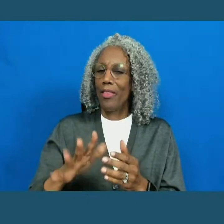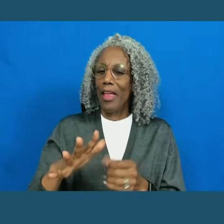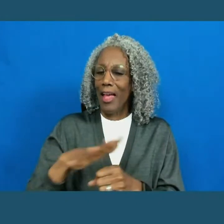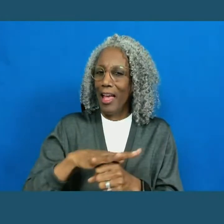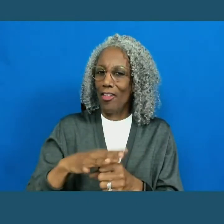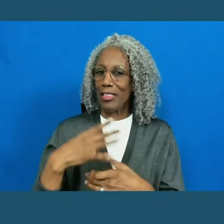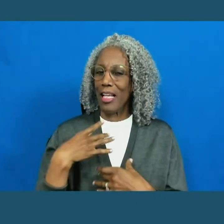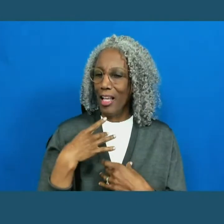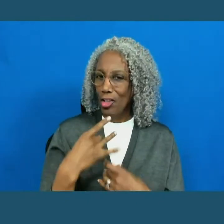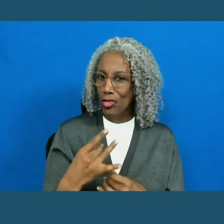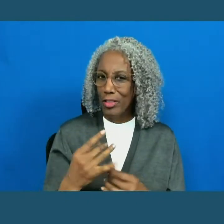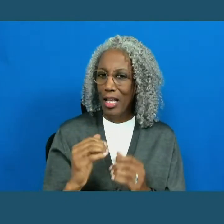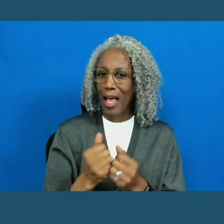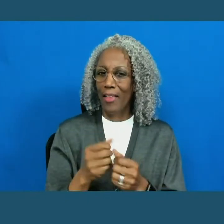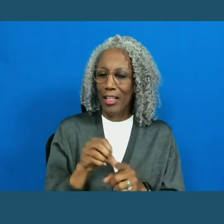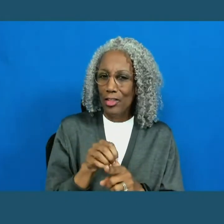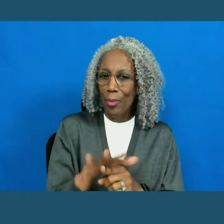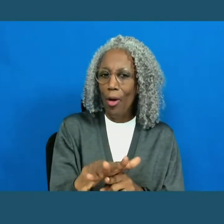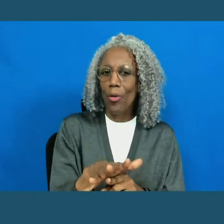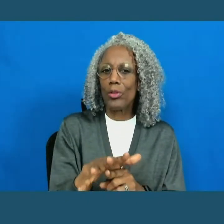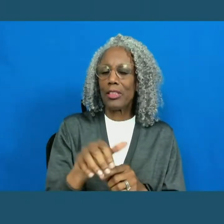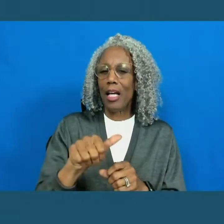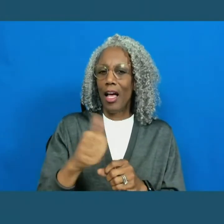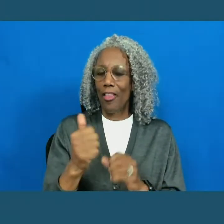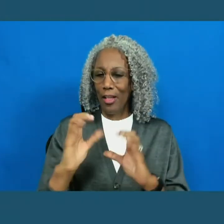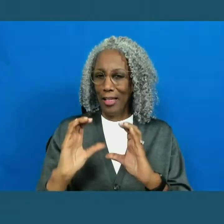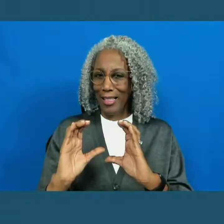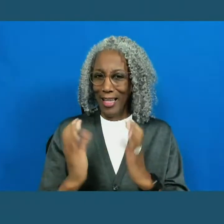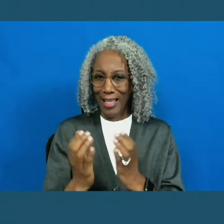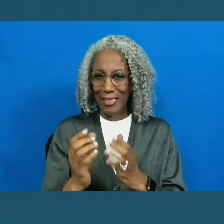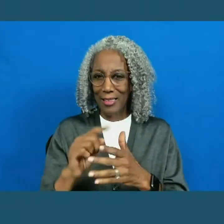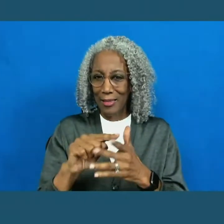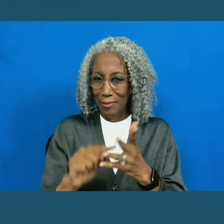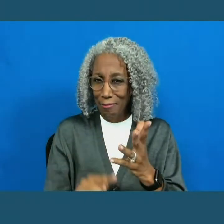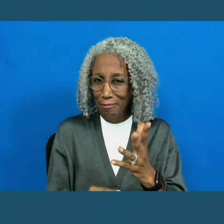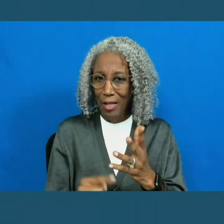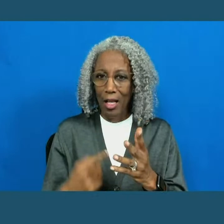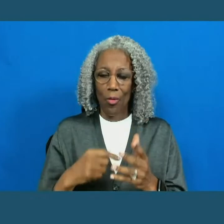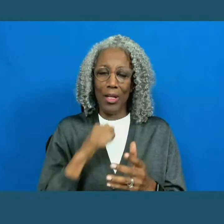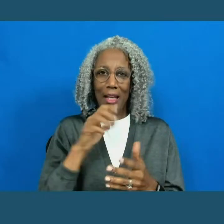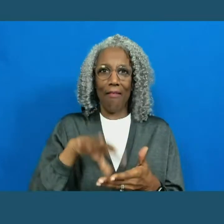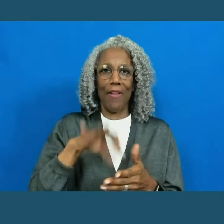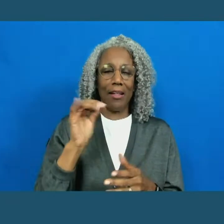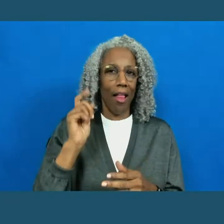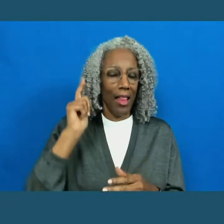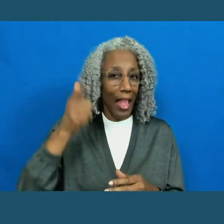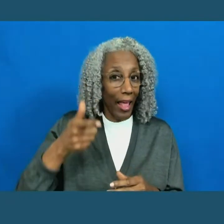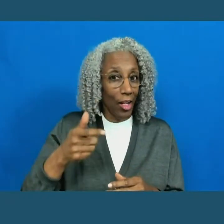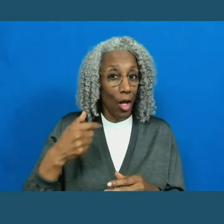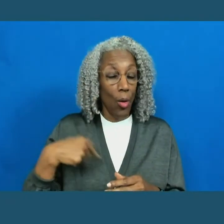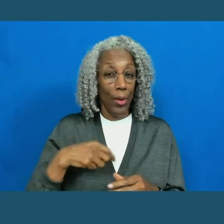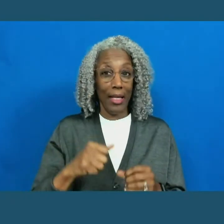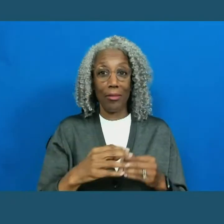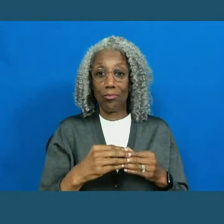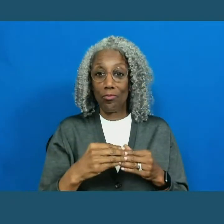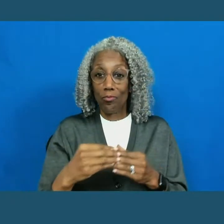learning their language, but also be able to identify what are the areas of interest. How are they being exposed to all of